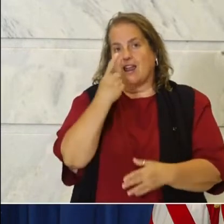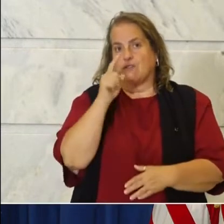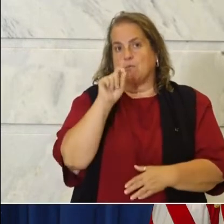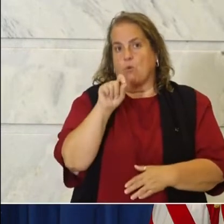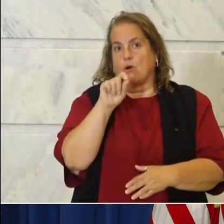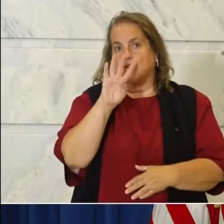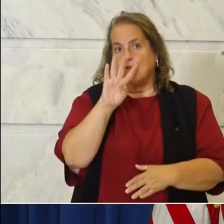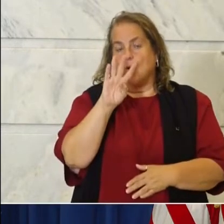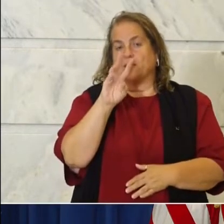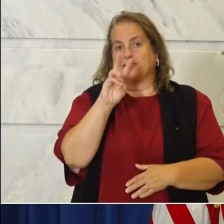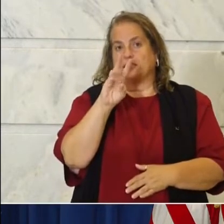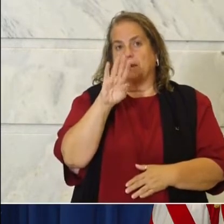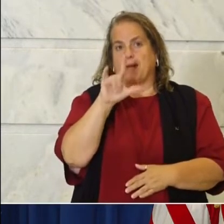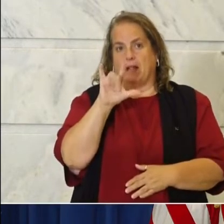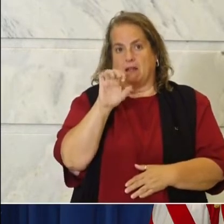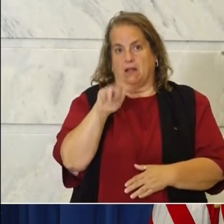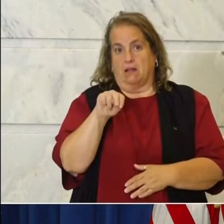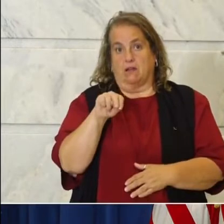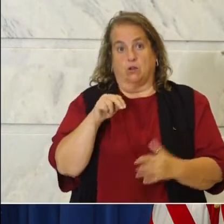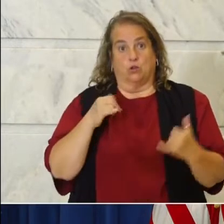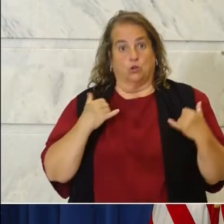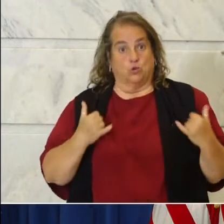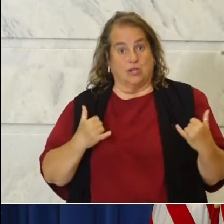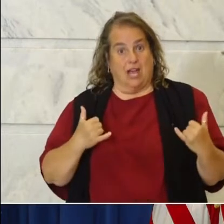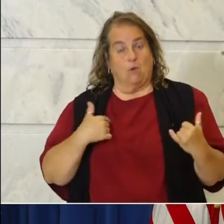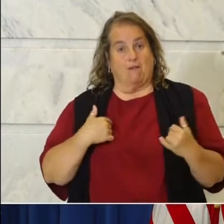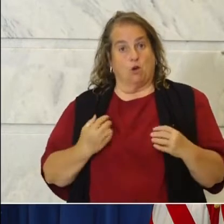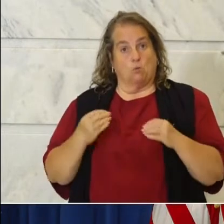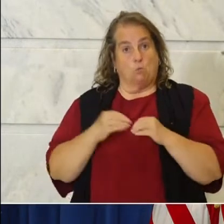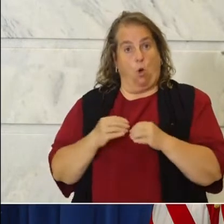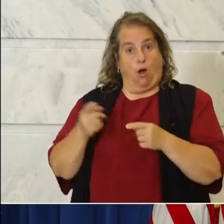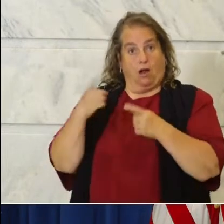billion as of today, and we have much more coming in. We're just a little